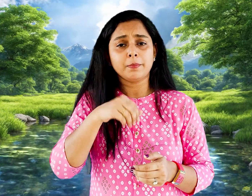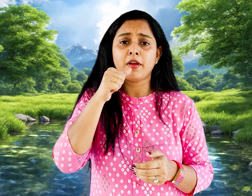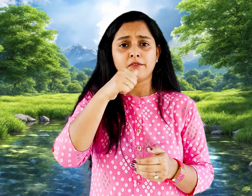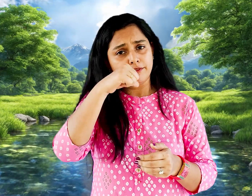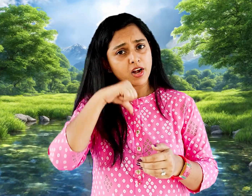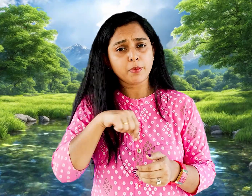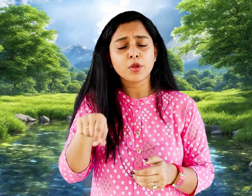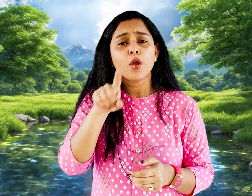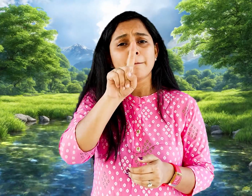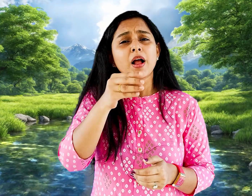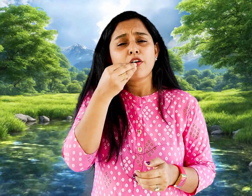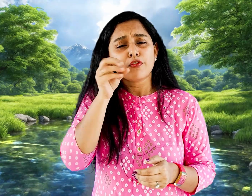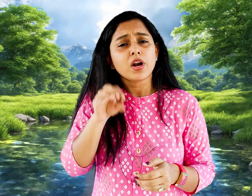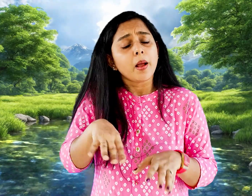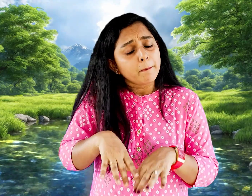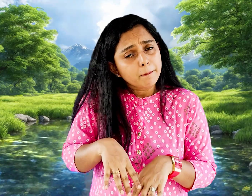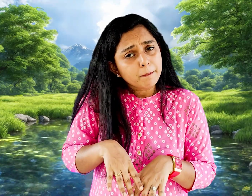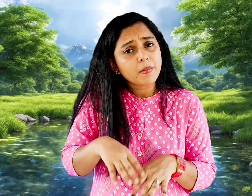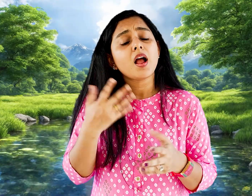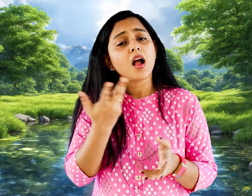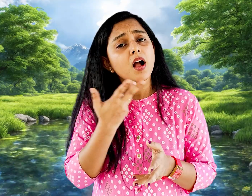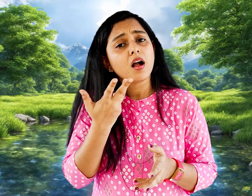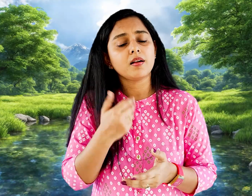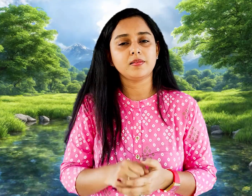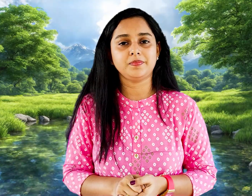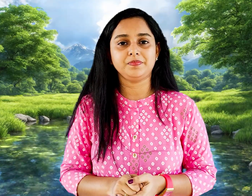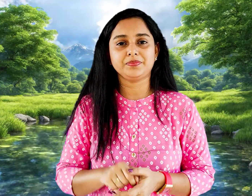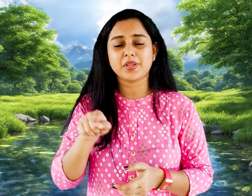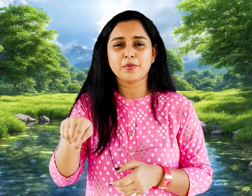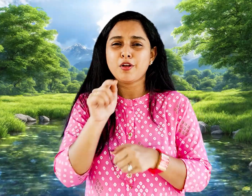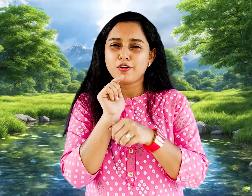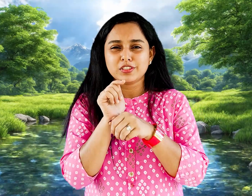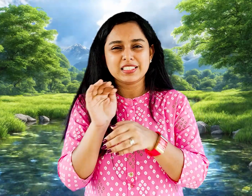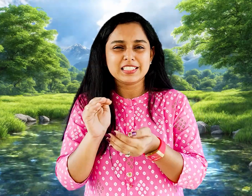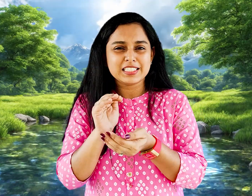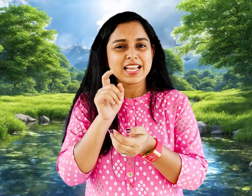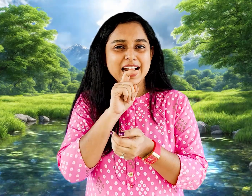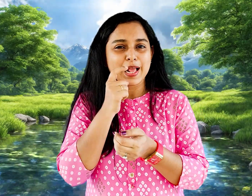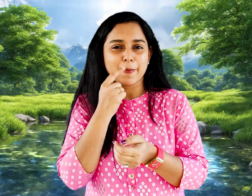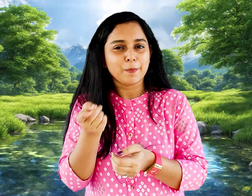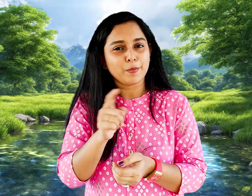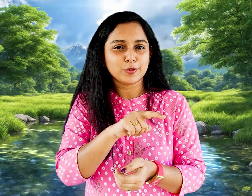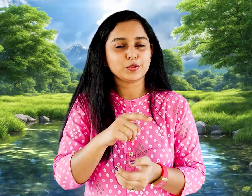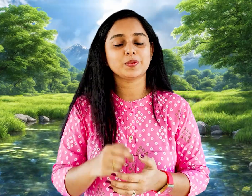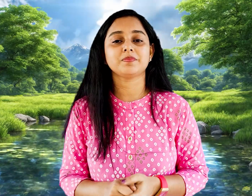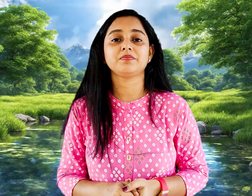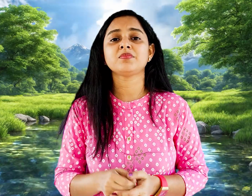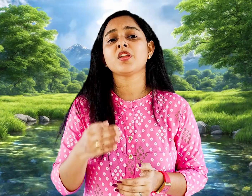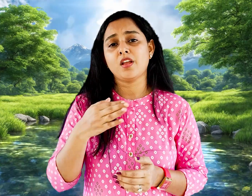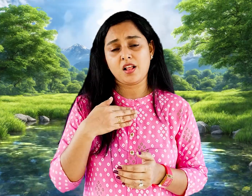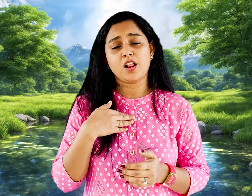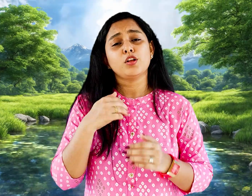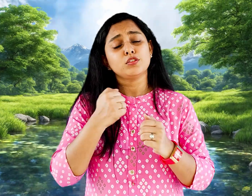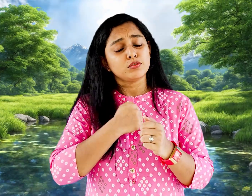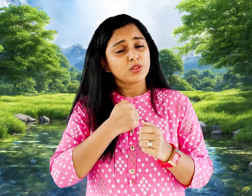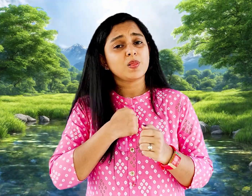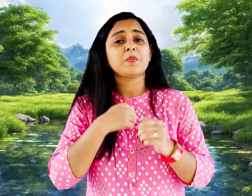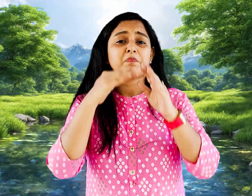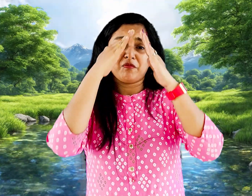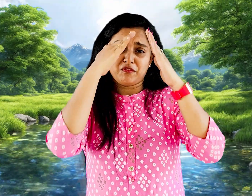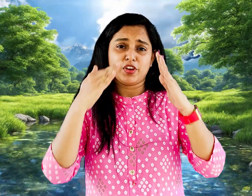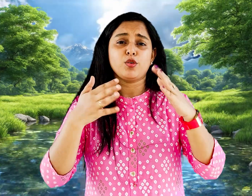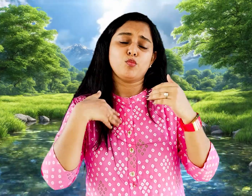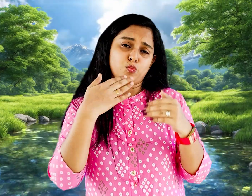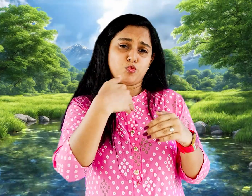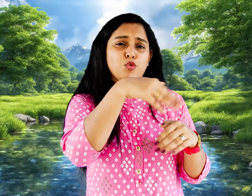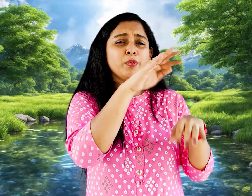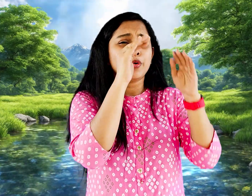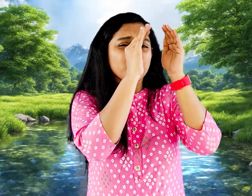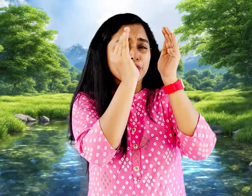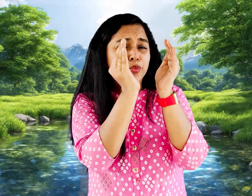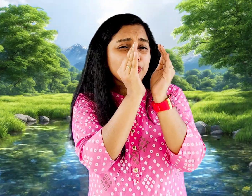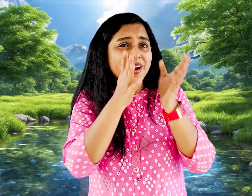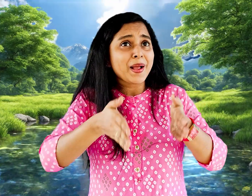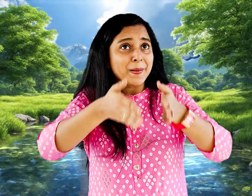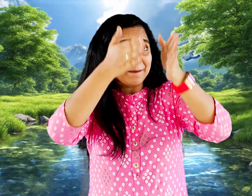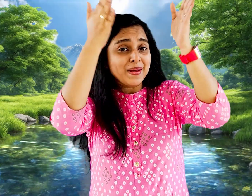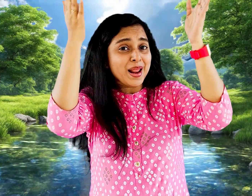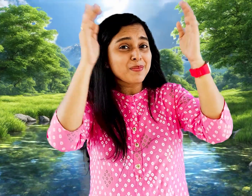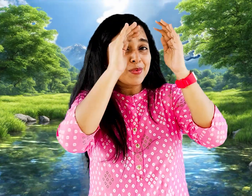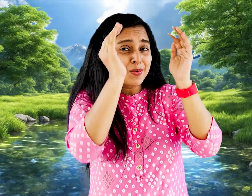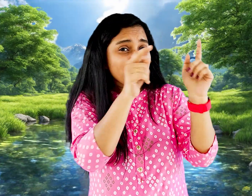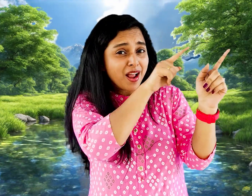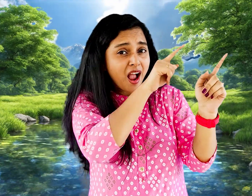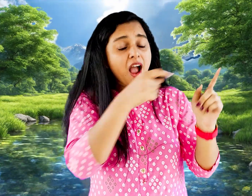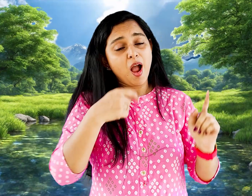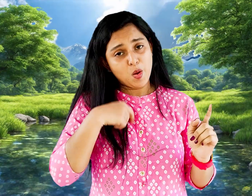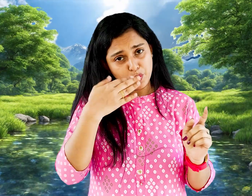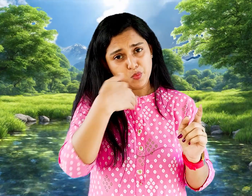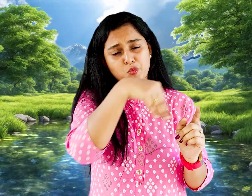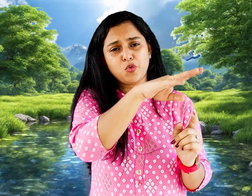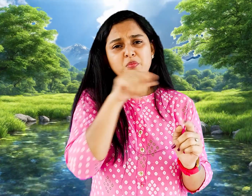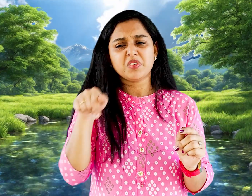But the small bird, despite the apparent comfort, felt the weight of captivity. She had become tired and weary.